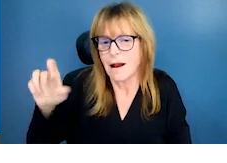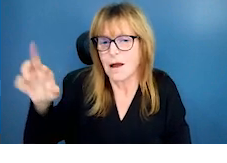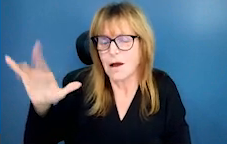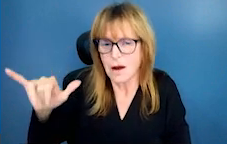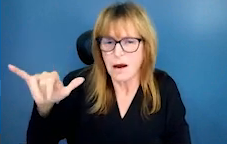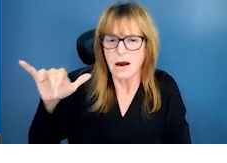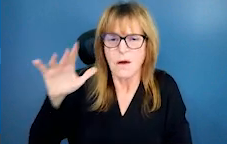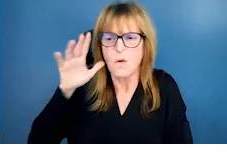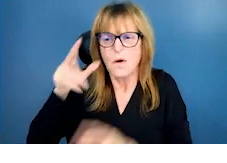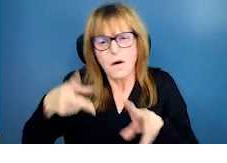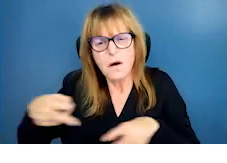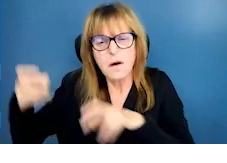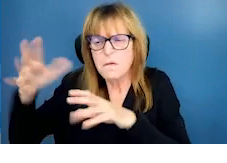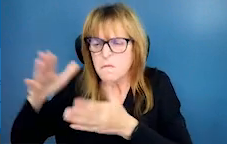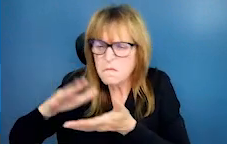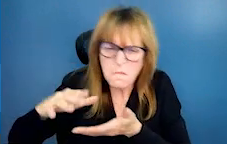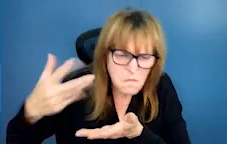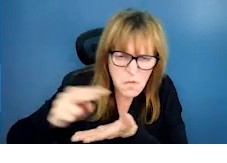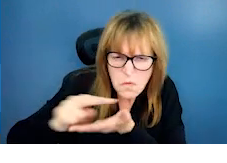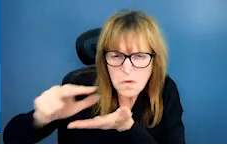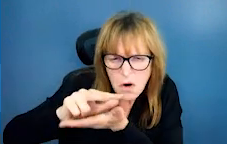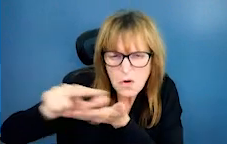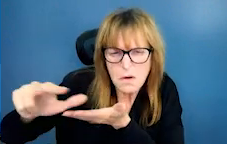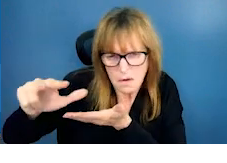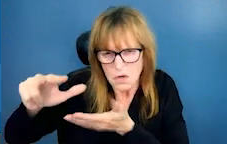We also encourage you to visit our Upcoming Events page at